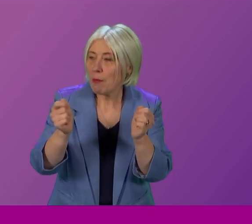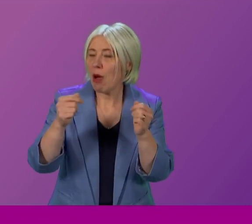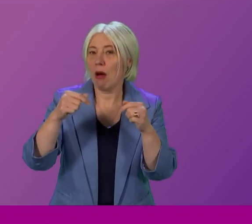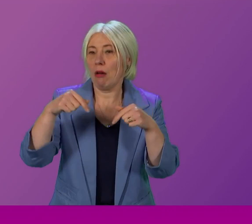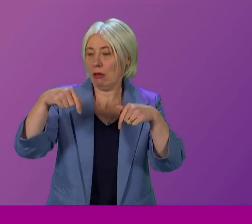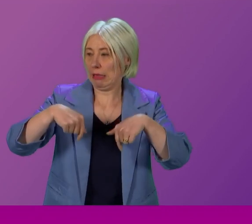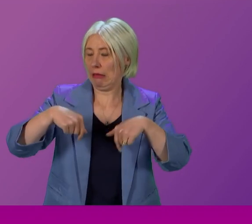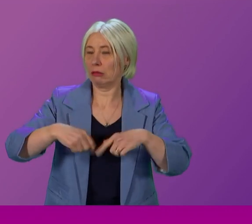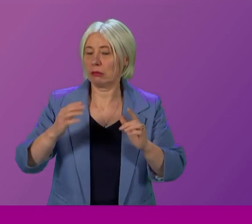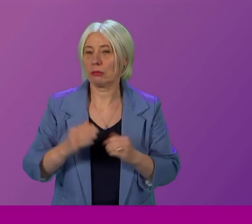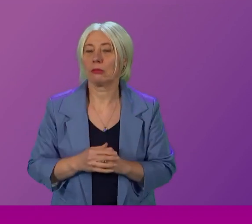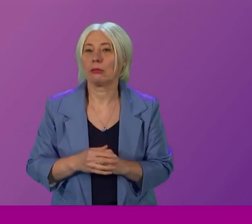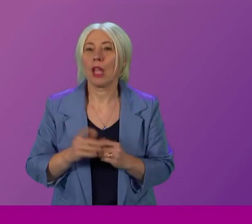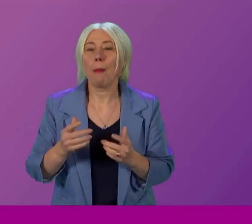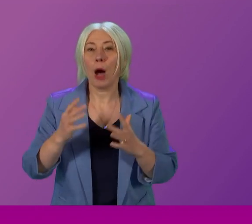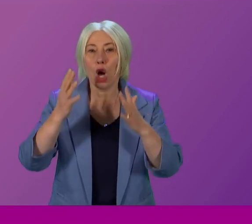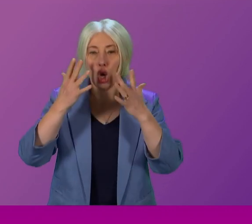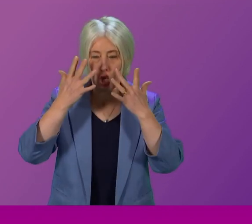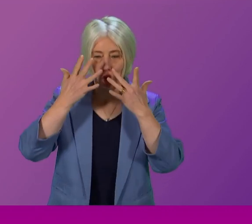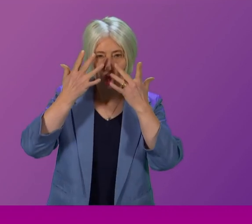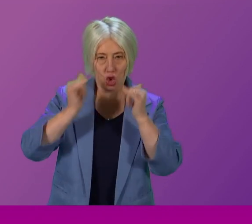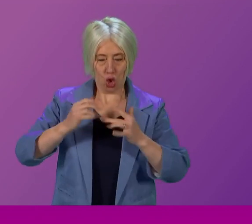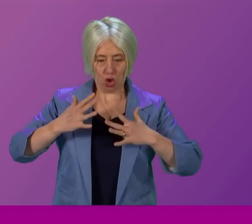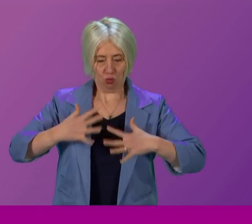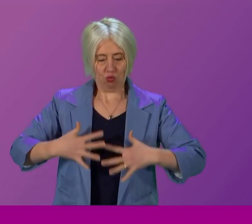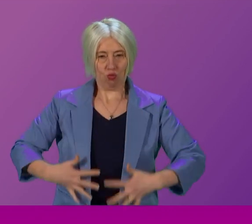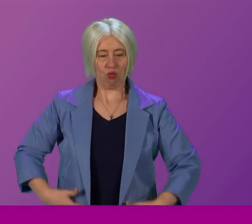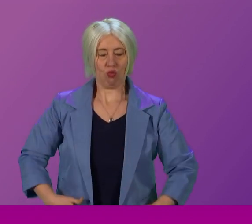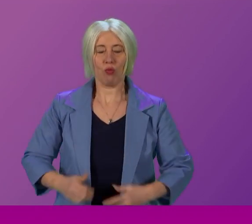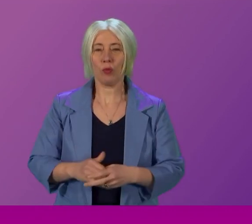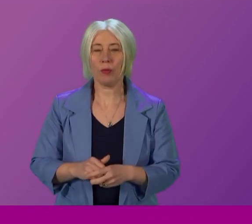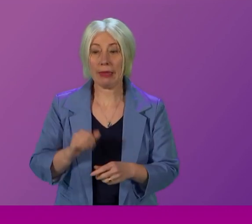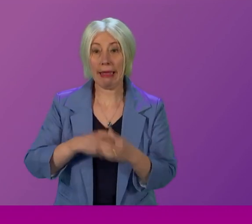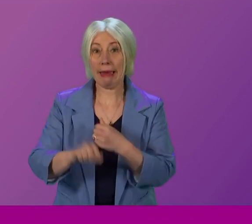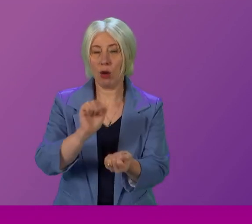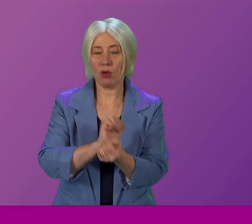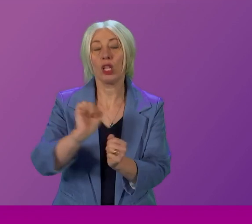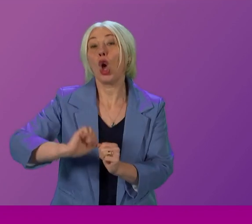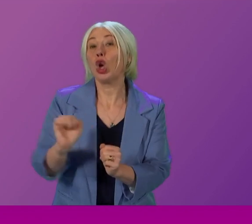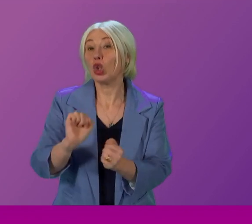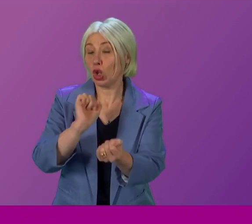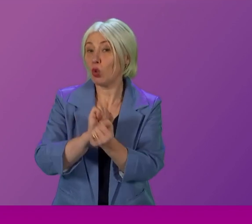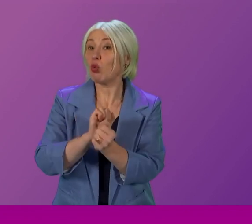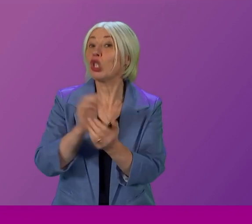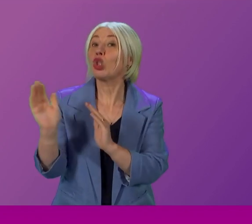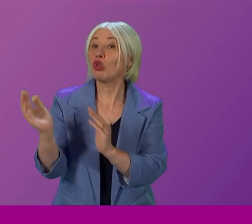When it comes to searches in the prison estate, the Scottish Prison Service has been dealing with